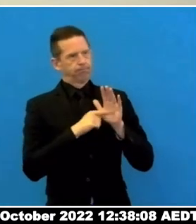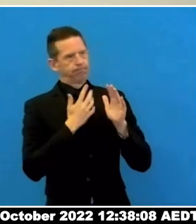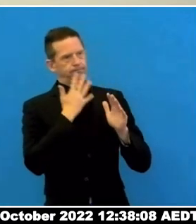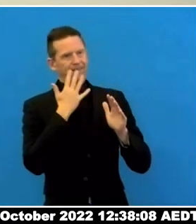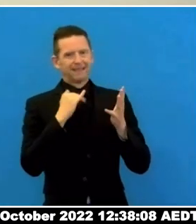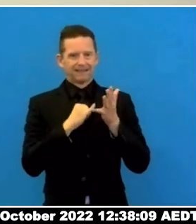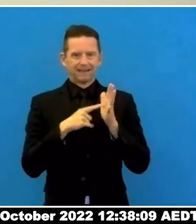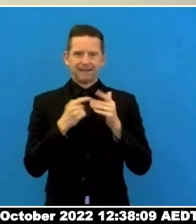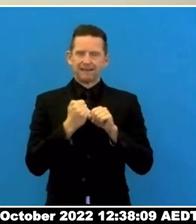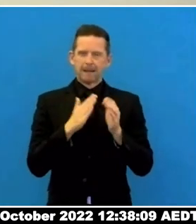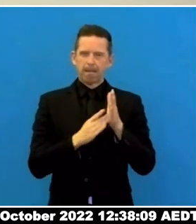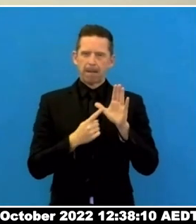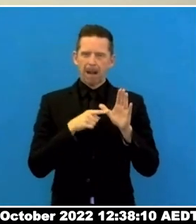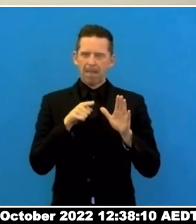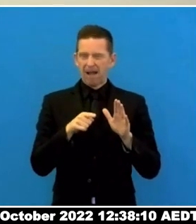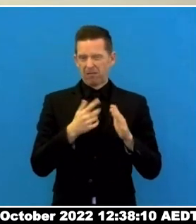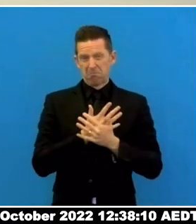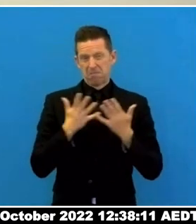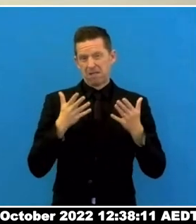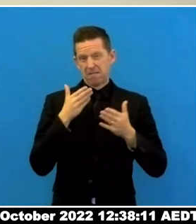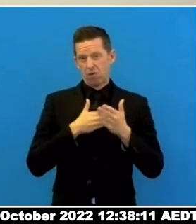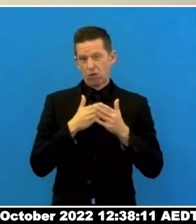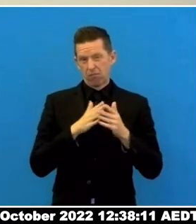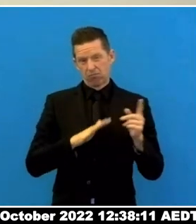It's a barrier across the across, you know, Australian community anyway,